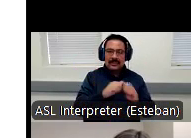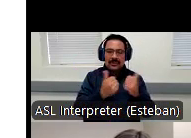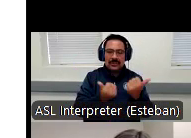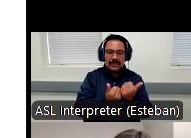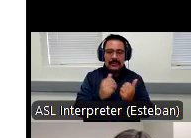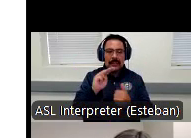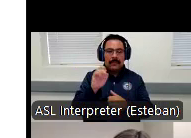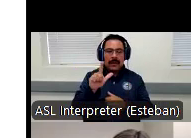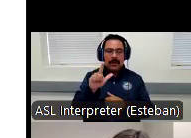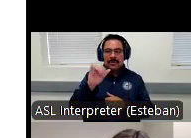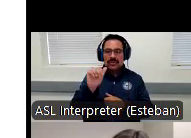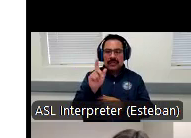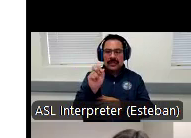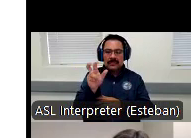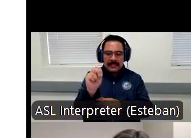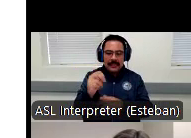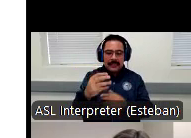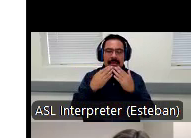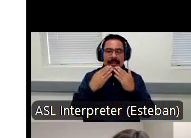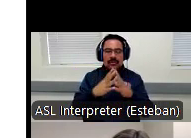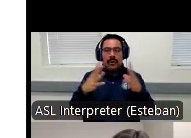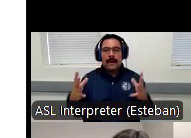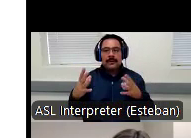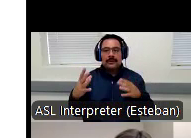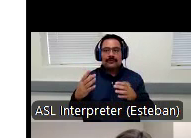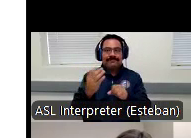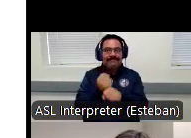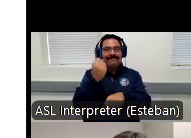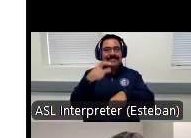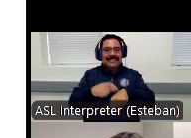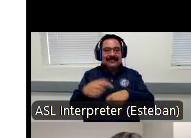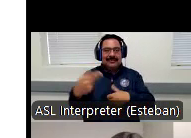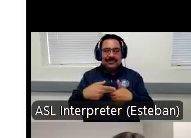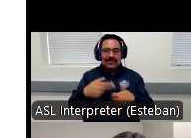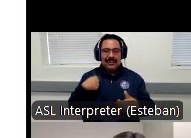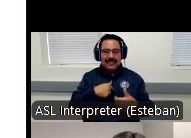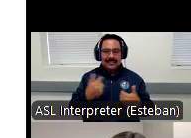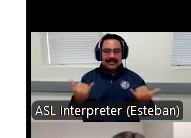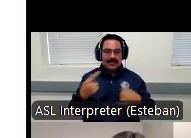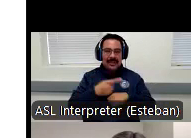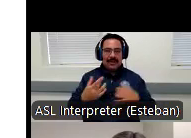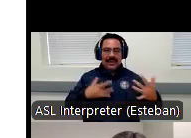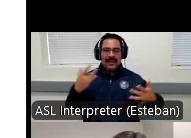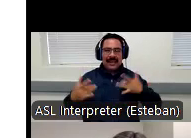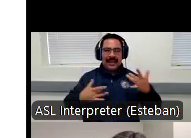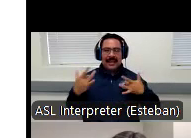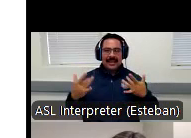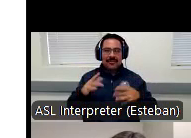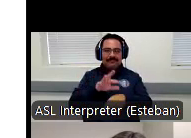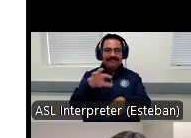thank you so much for taking the time to join us today. We're delighted that you made the time for